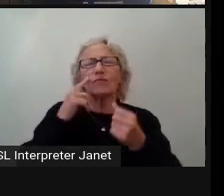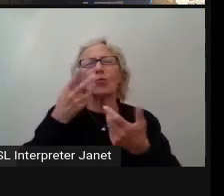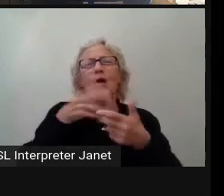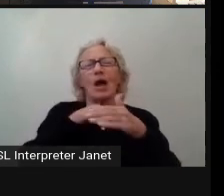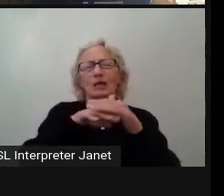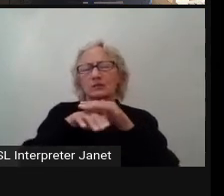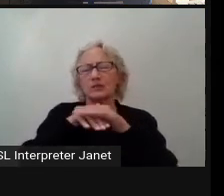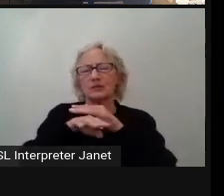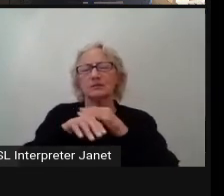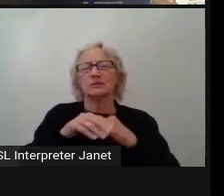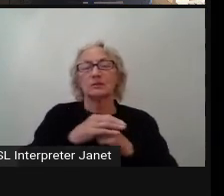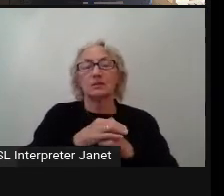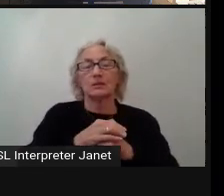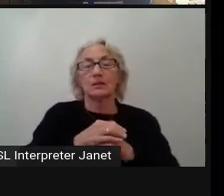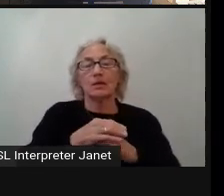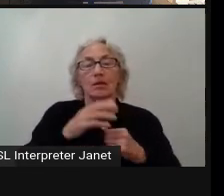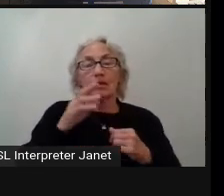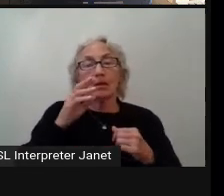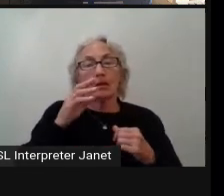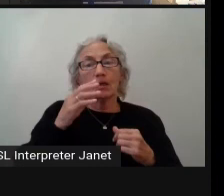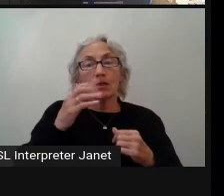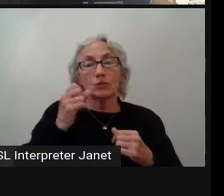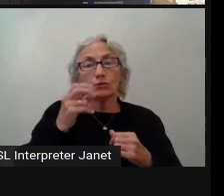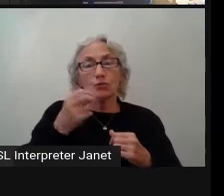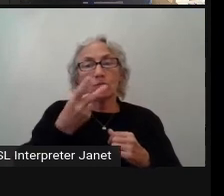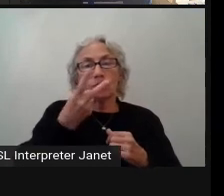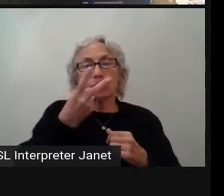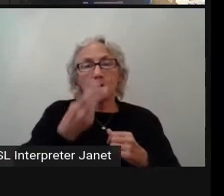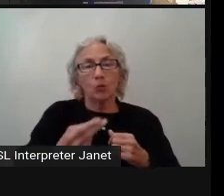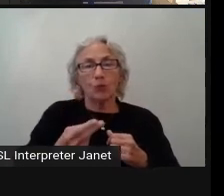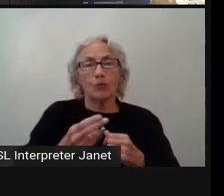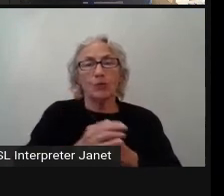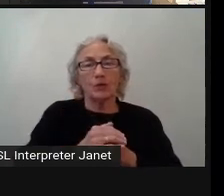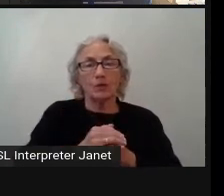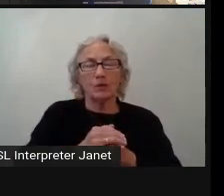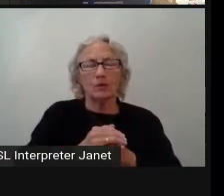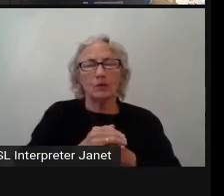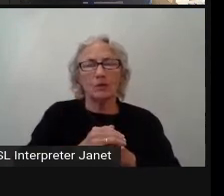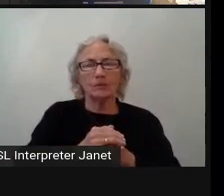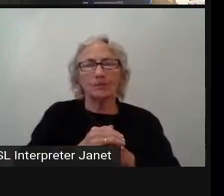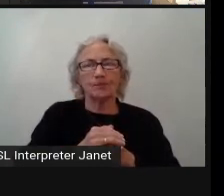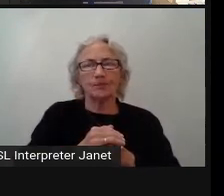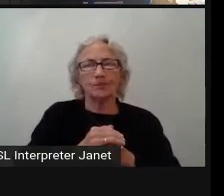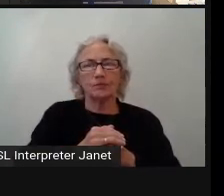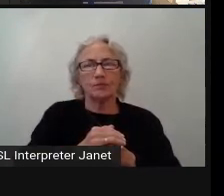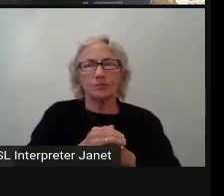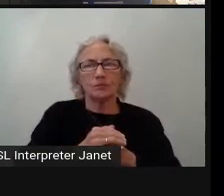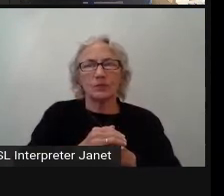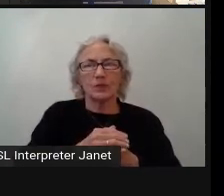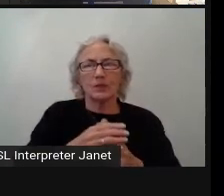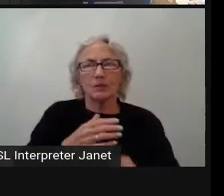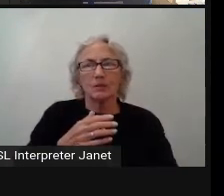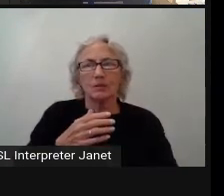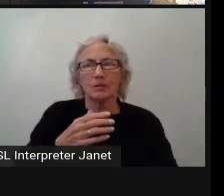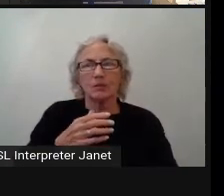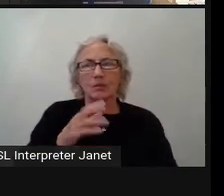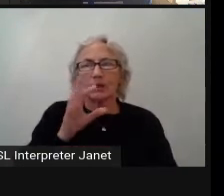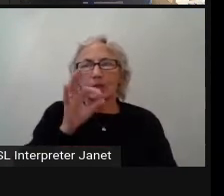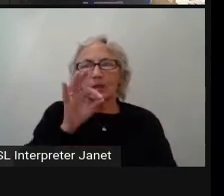Both administrator and front-end themes are right now accessible.